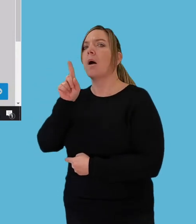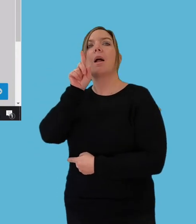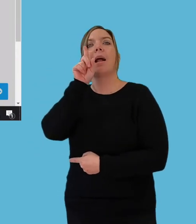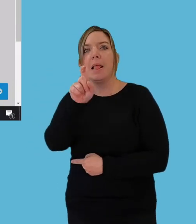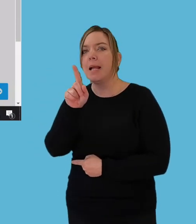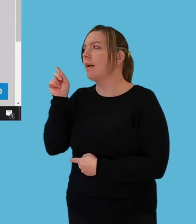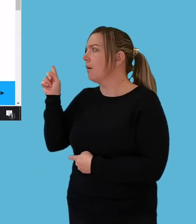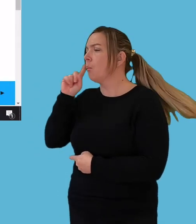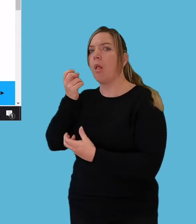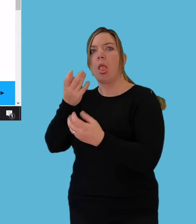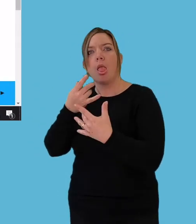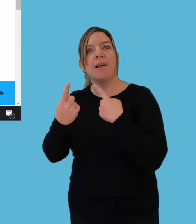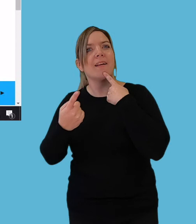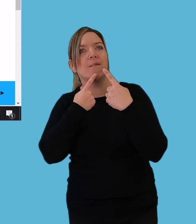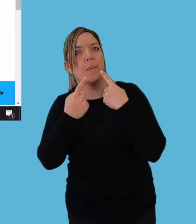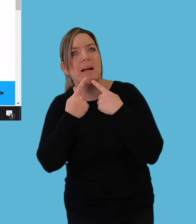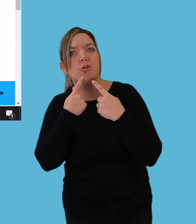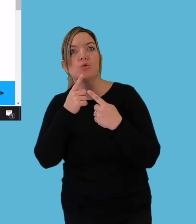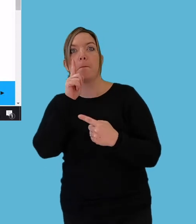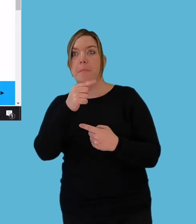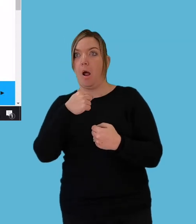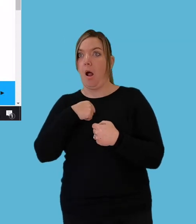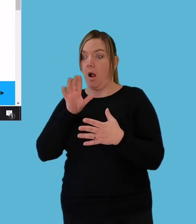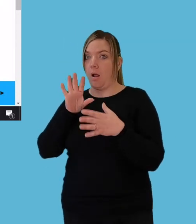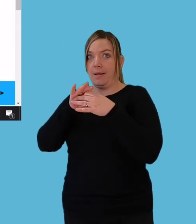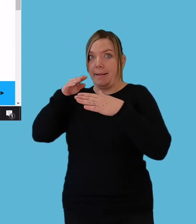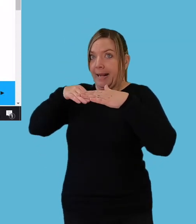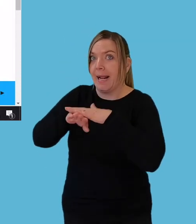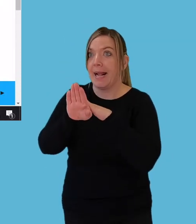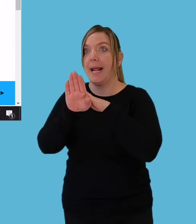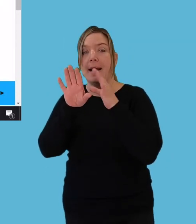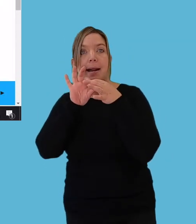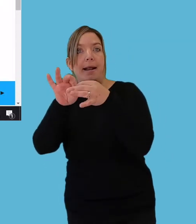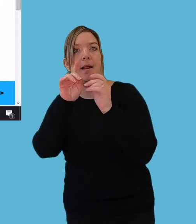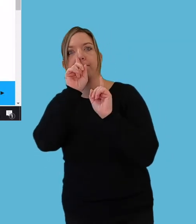so you'll see if I click it, it gives me details of when the session is, but it doesn't actually